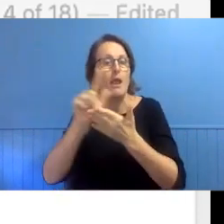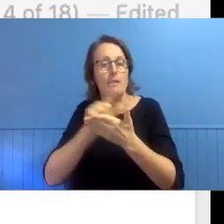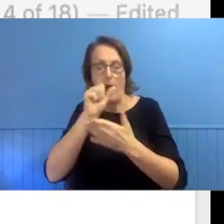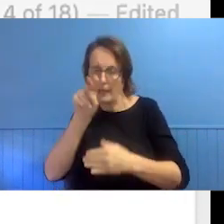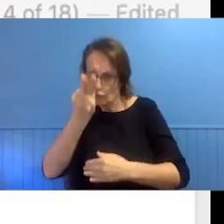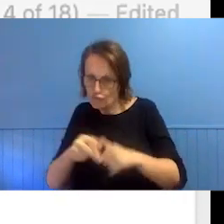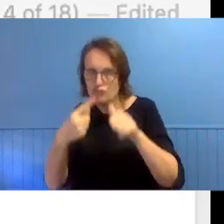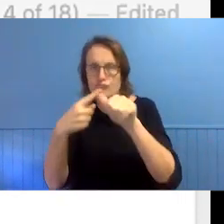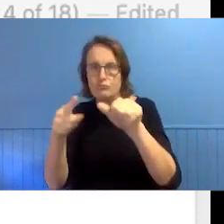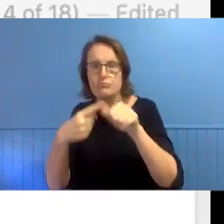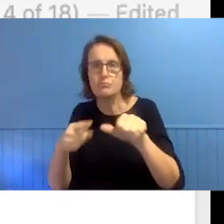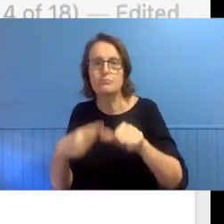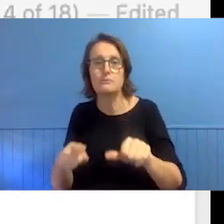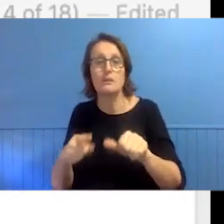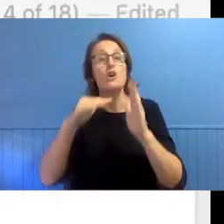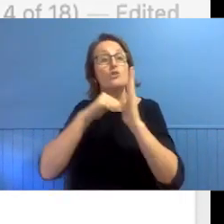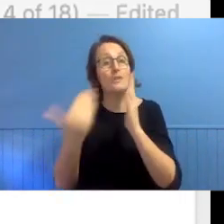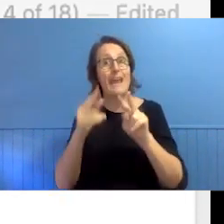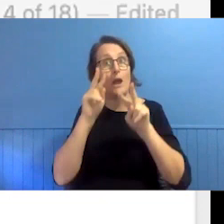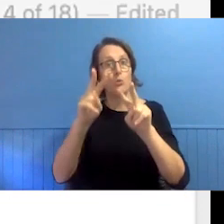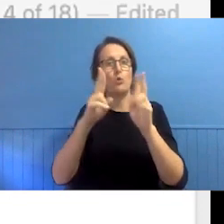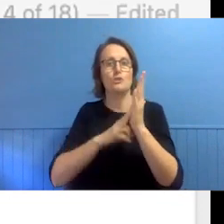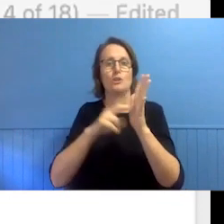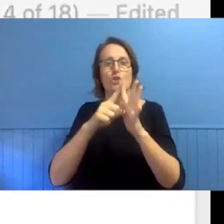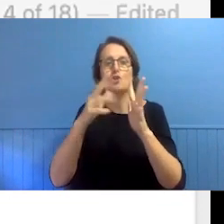us are watching more news coverage. 53% of us are spending more time